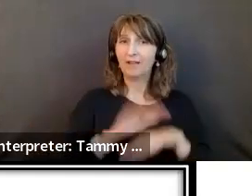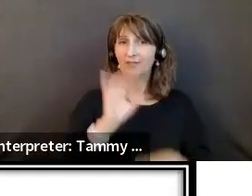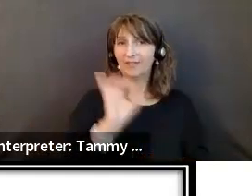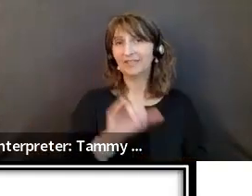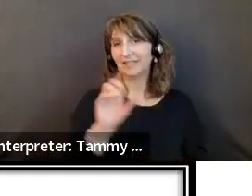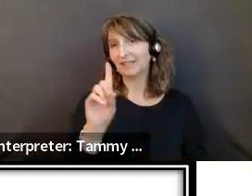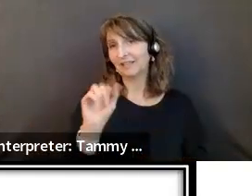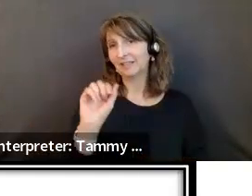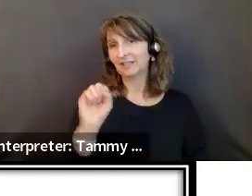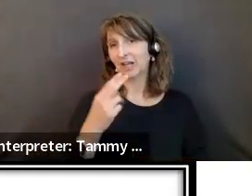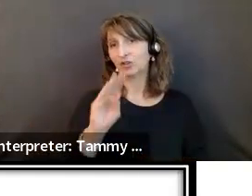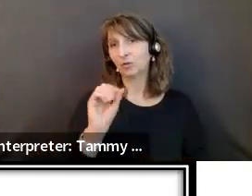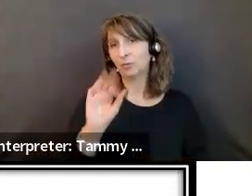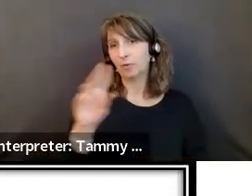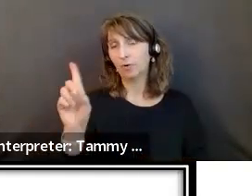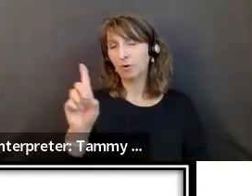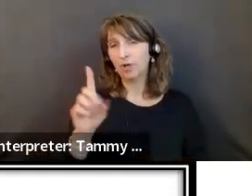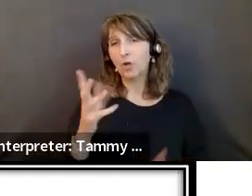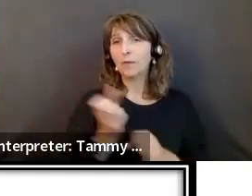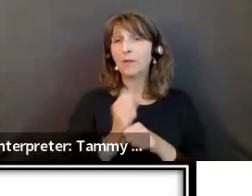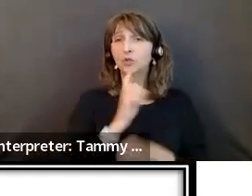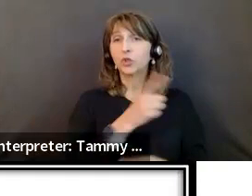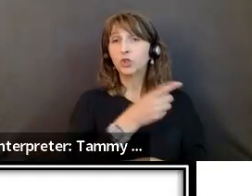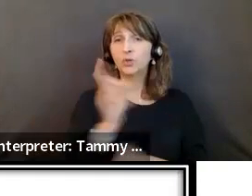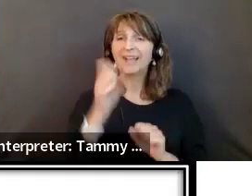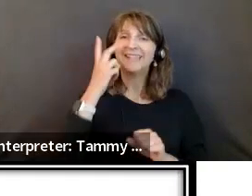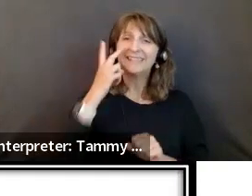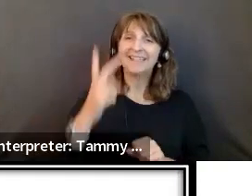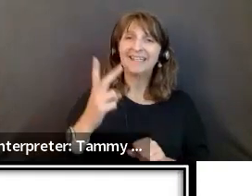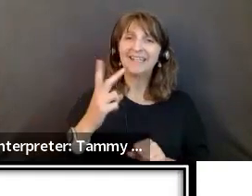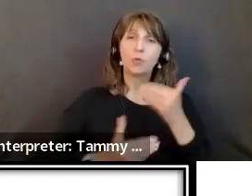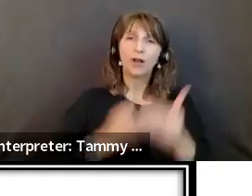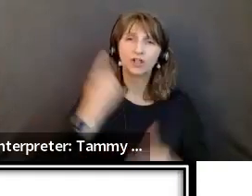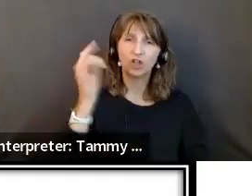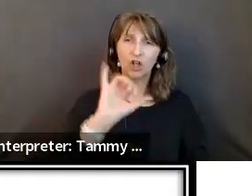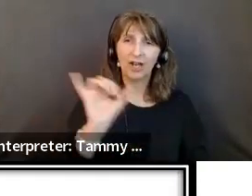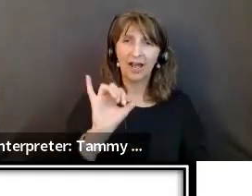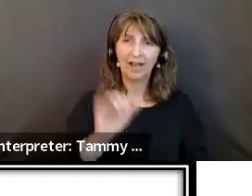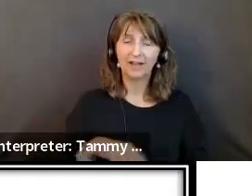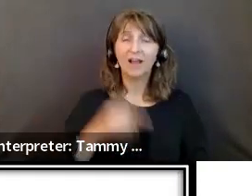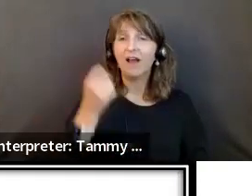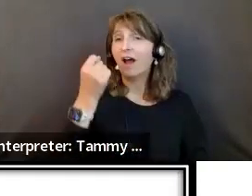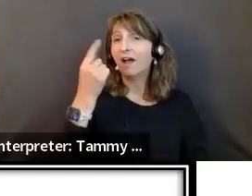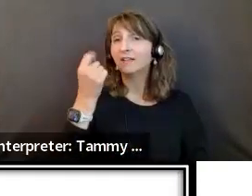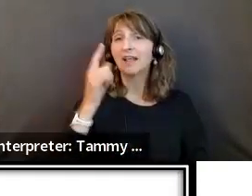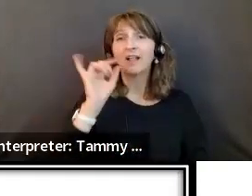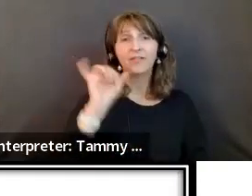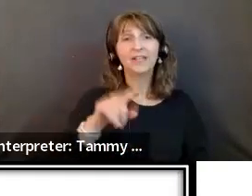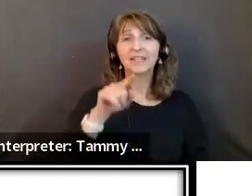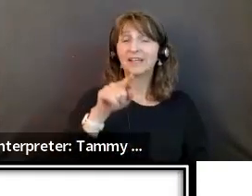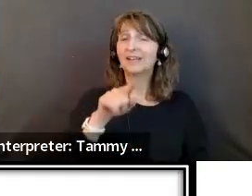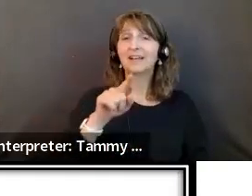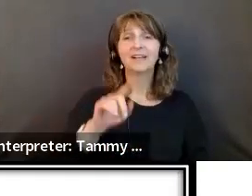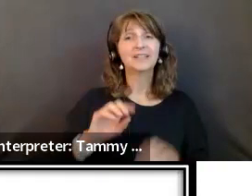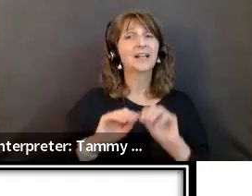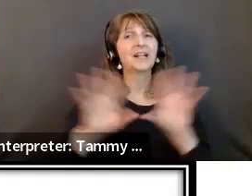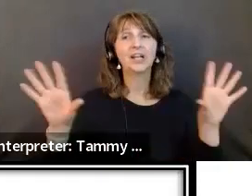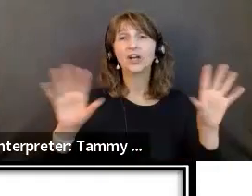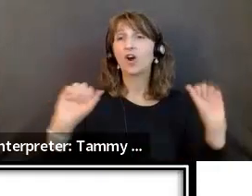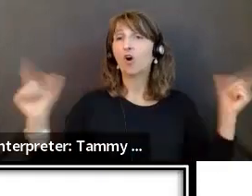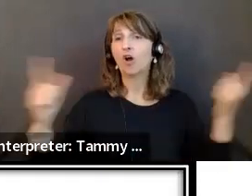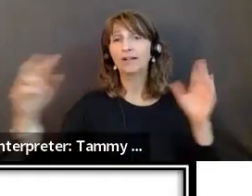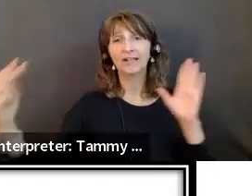It's not just sitting on a shelf somewhere that where people can't see and can't easily determine how well we're doing.